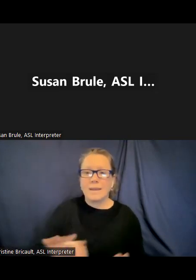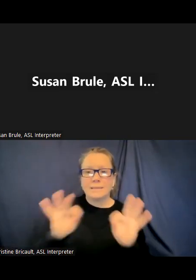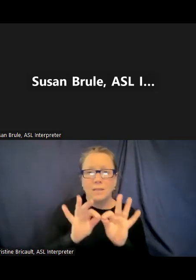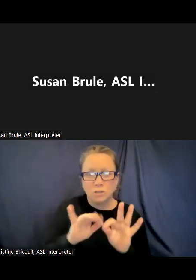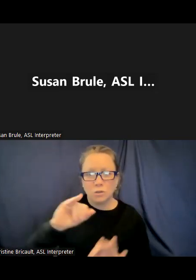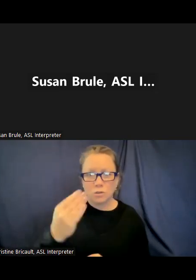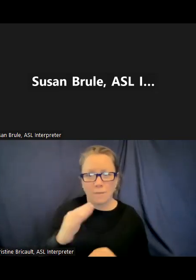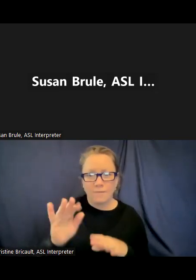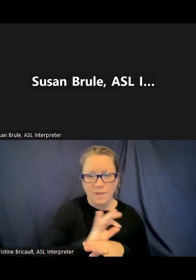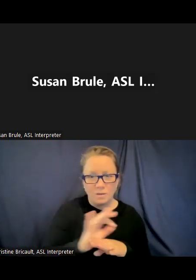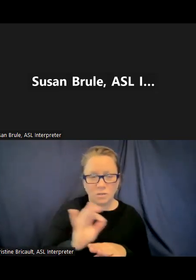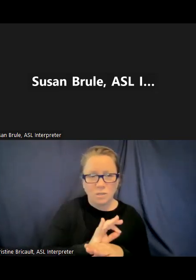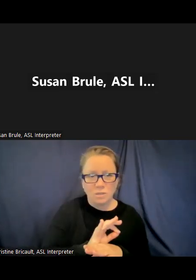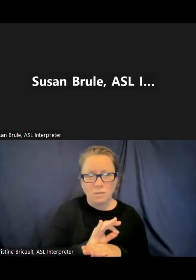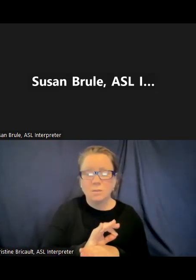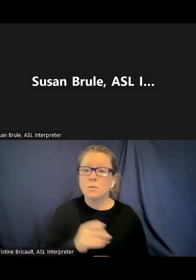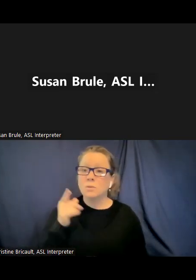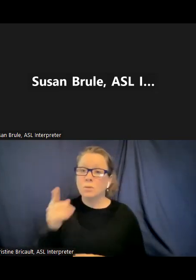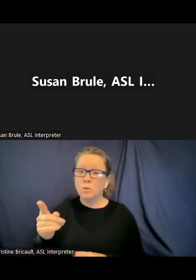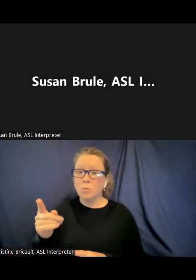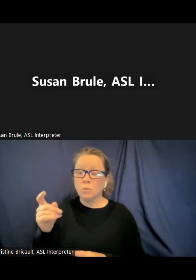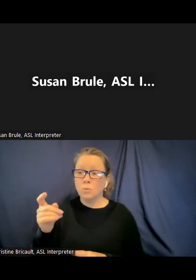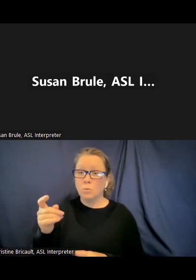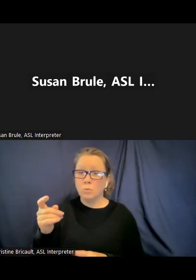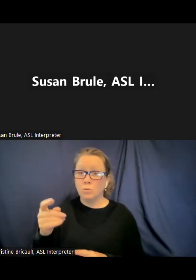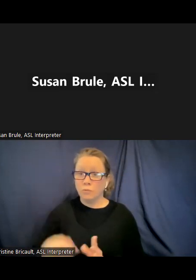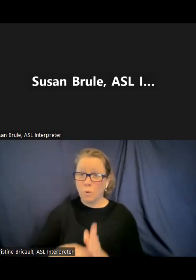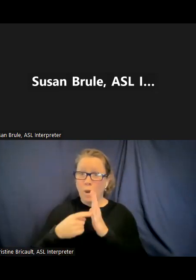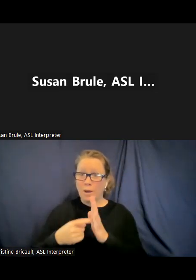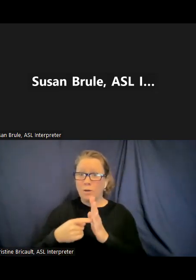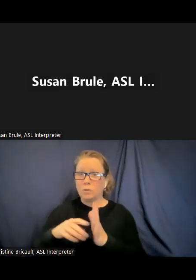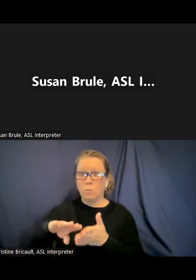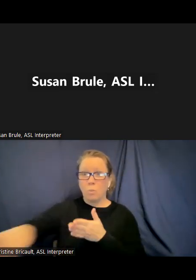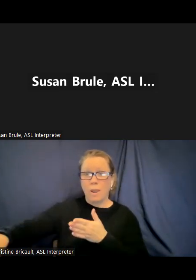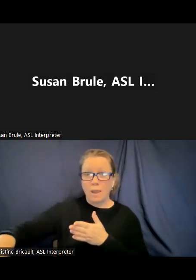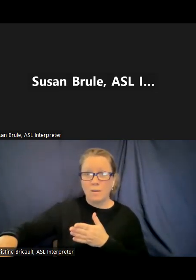You are not required as an employer to waive the essential functions of a person's job.